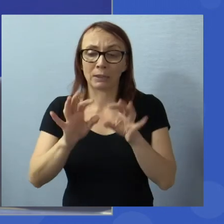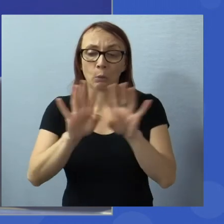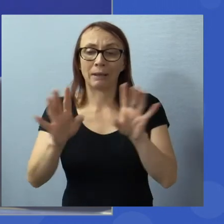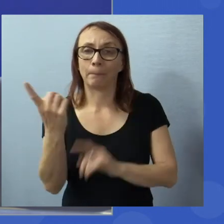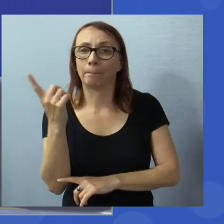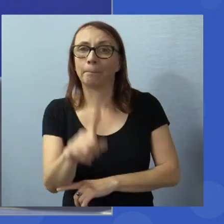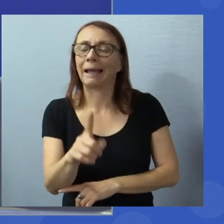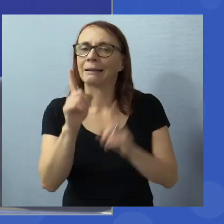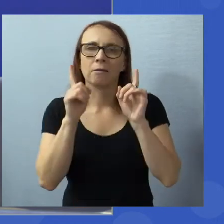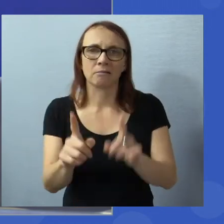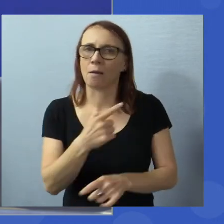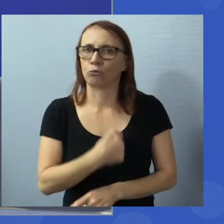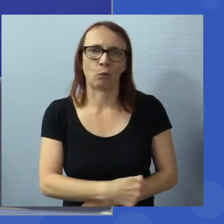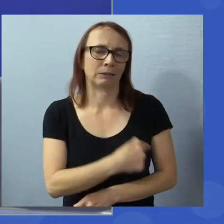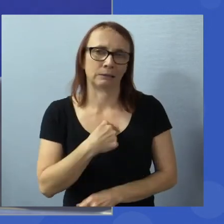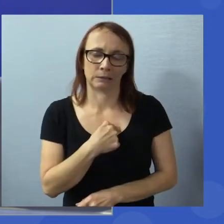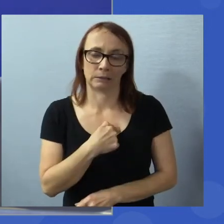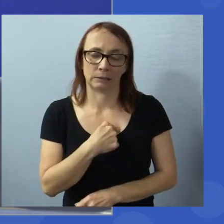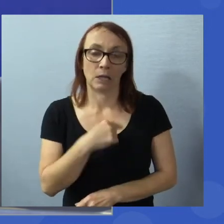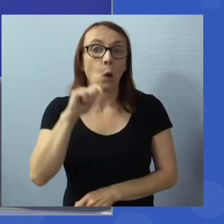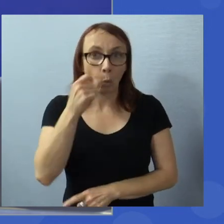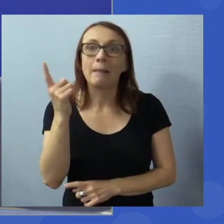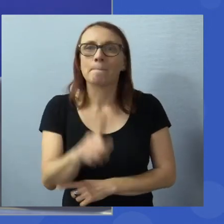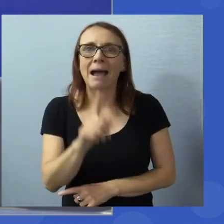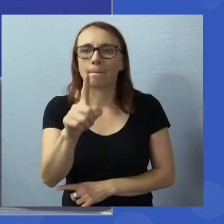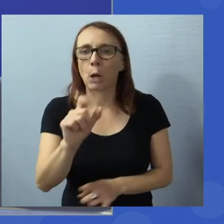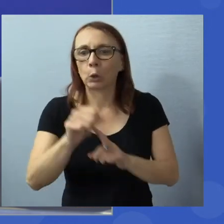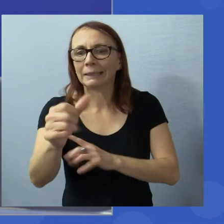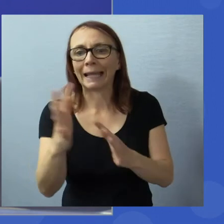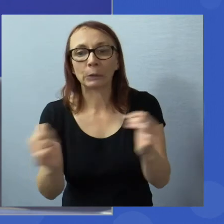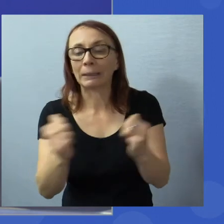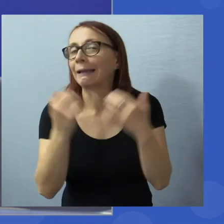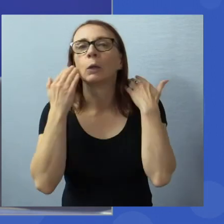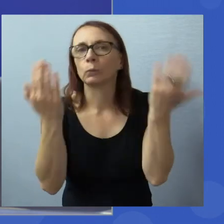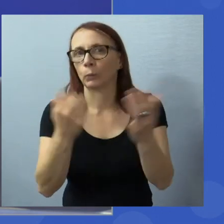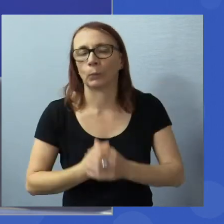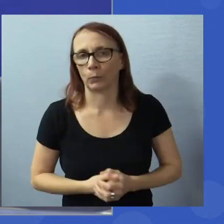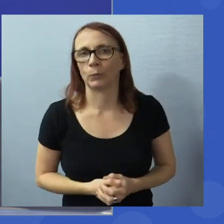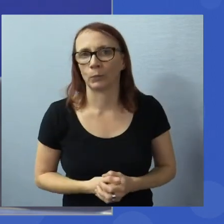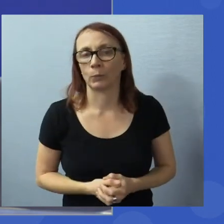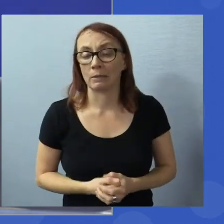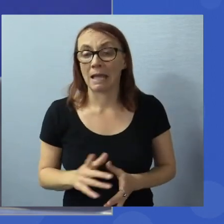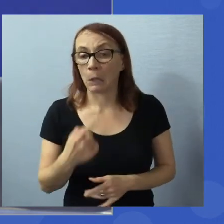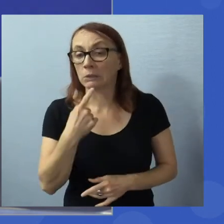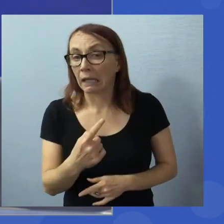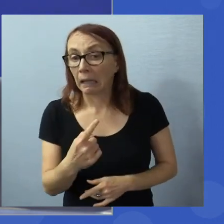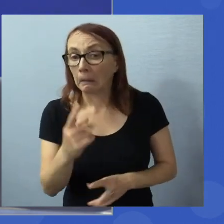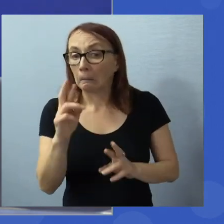will be back next weekend they will definitely be back they've promised they're coming back we'll suggest next weekend but maybe it by the weekend